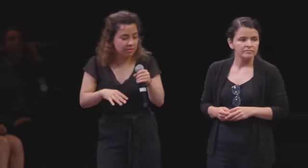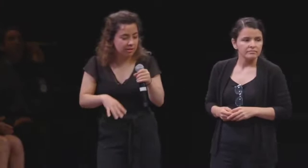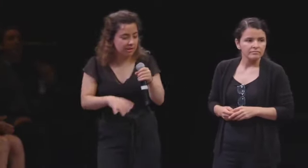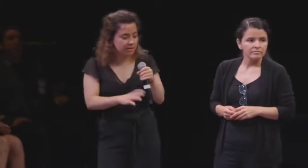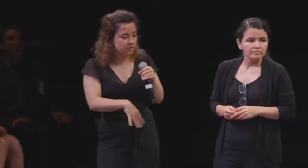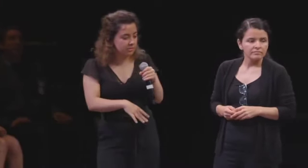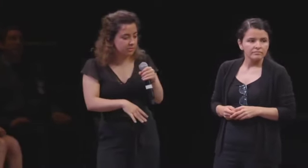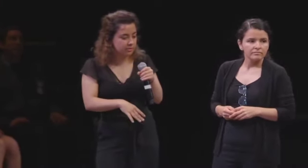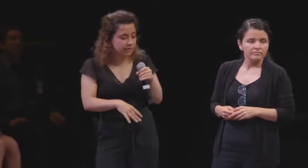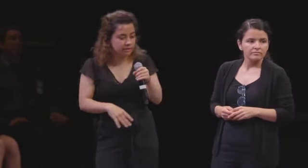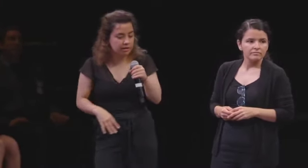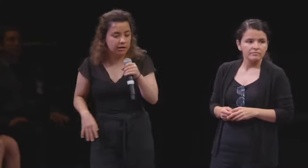havalah and Susan Elizabeth,